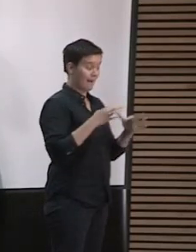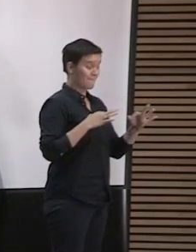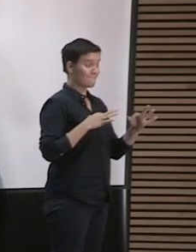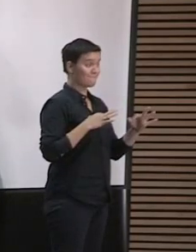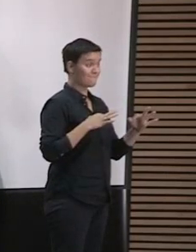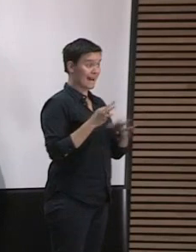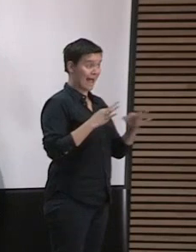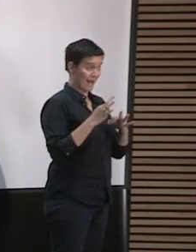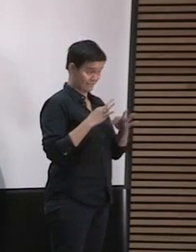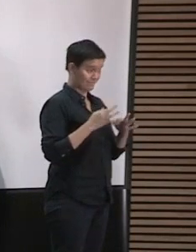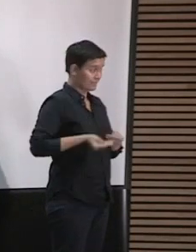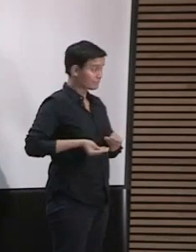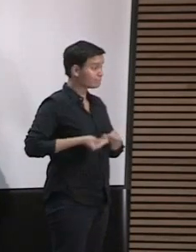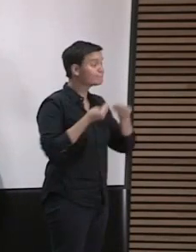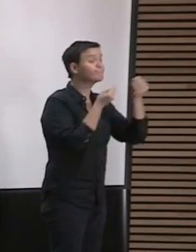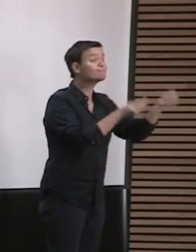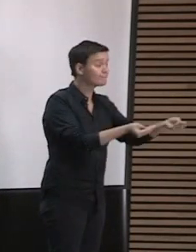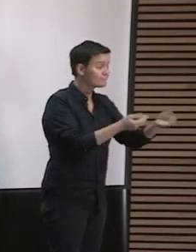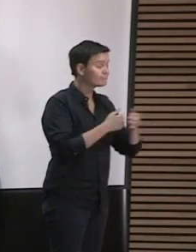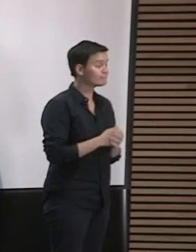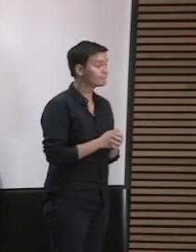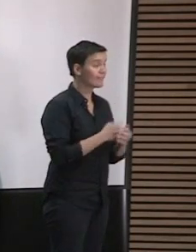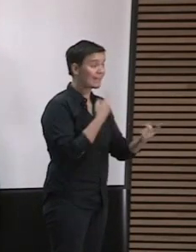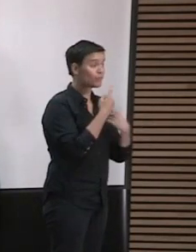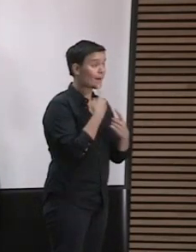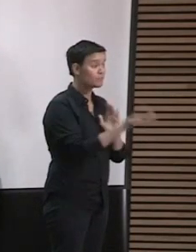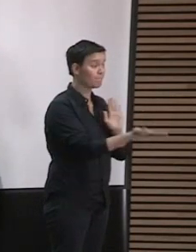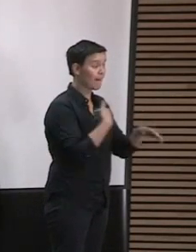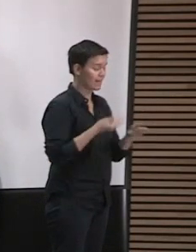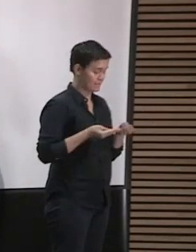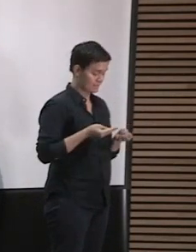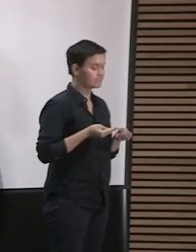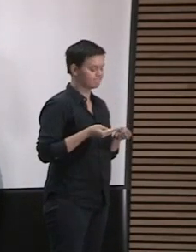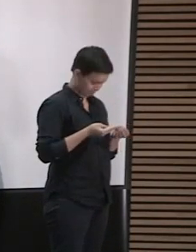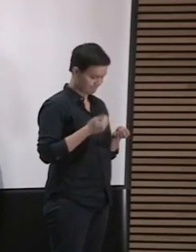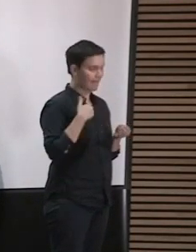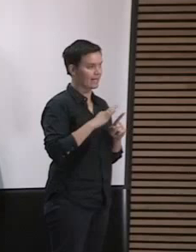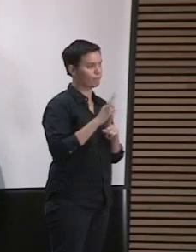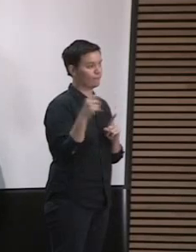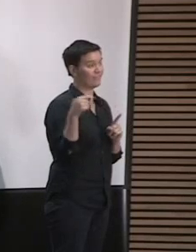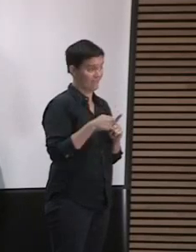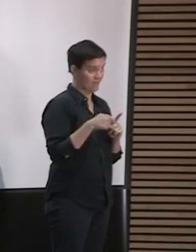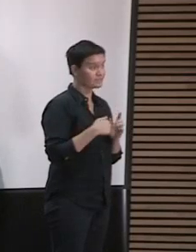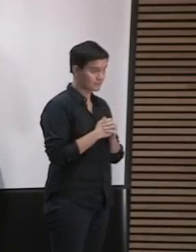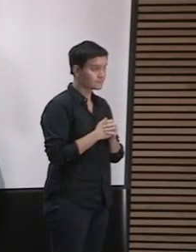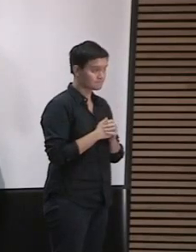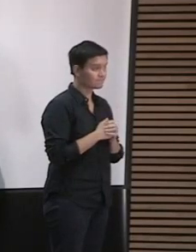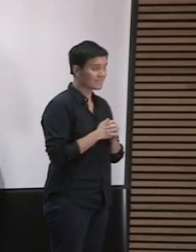you can see that as the plan was implemented, we then started getting in data that demonstrated that we needed